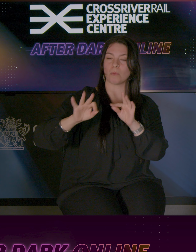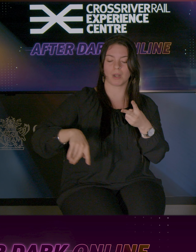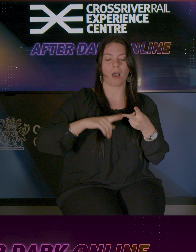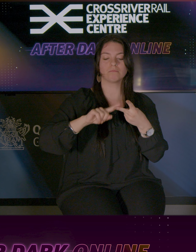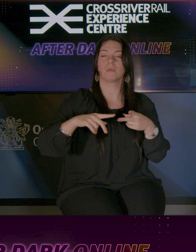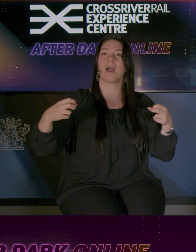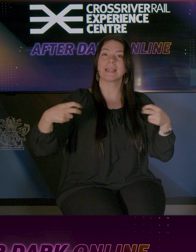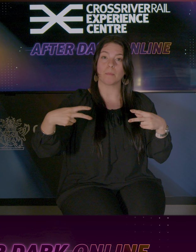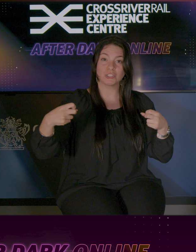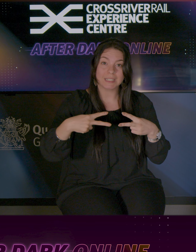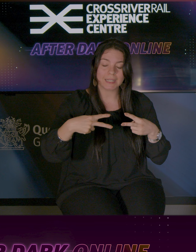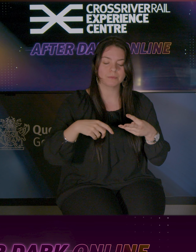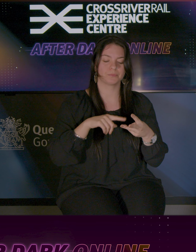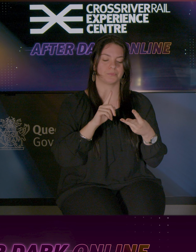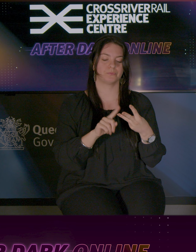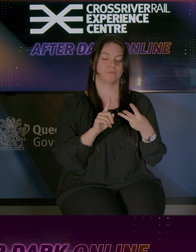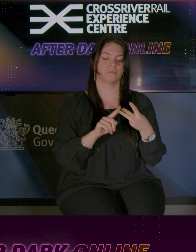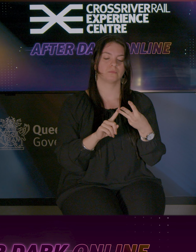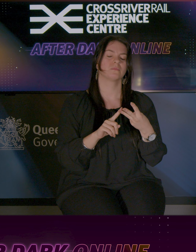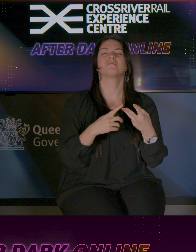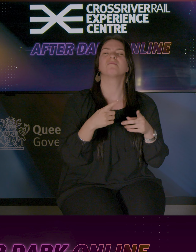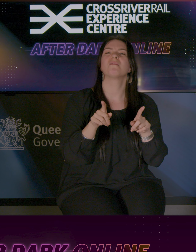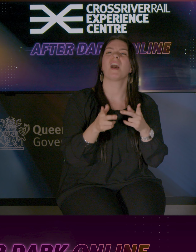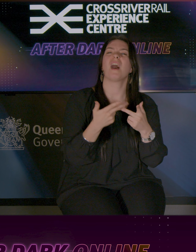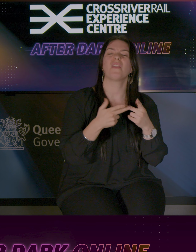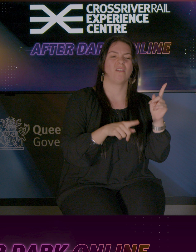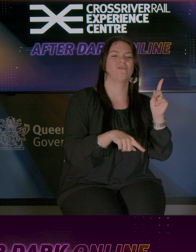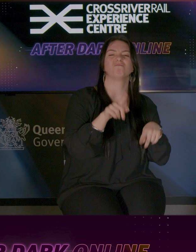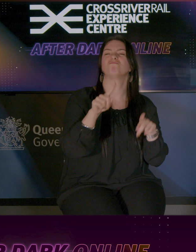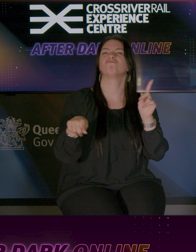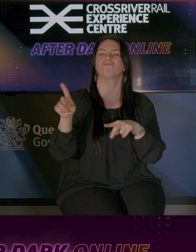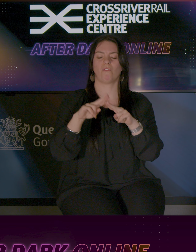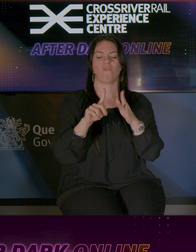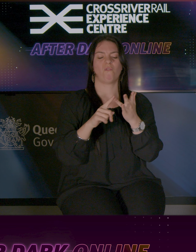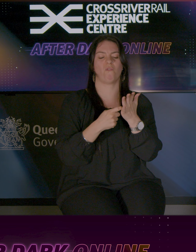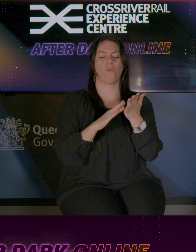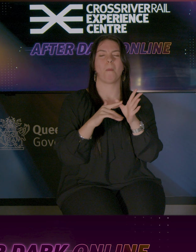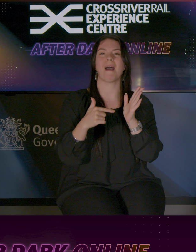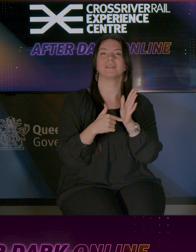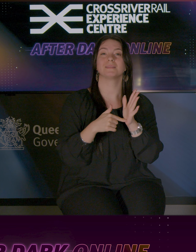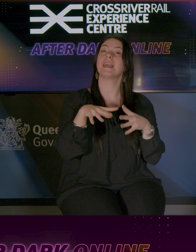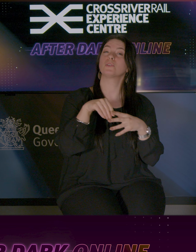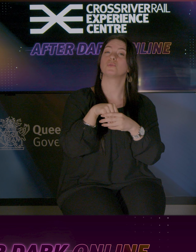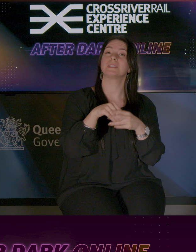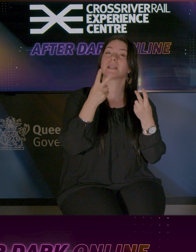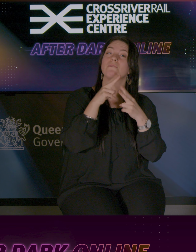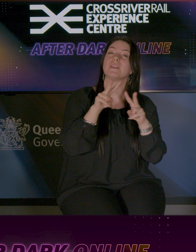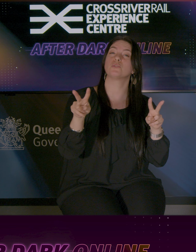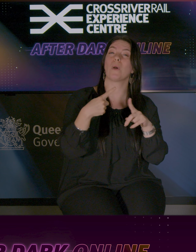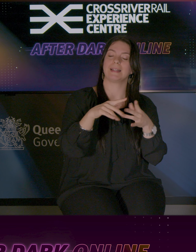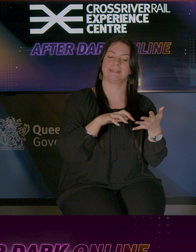as well as having a variety of formats including Visual and tactile to make